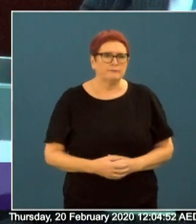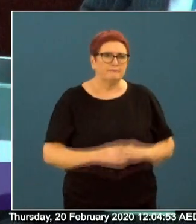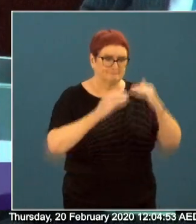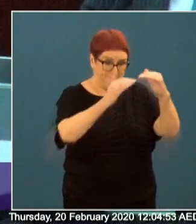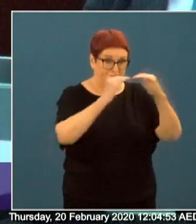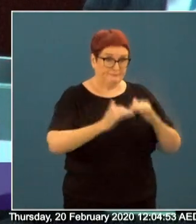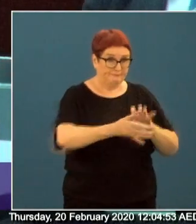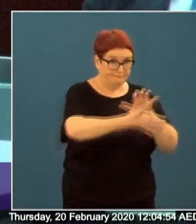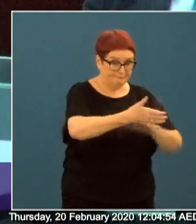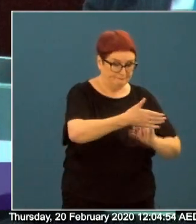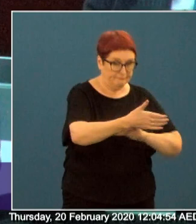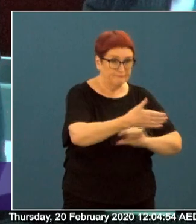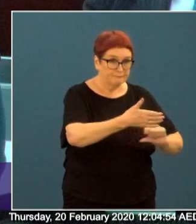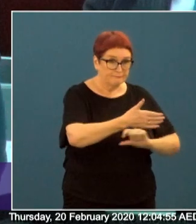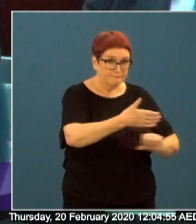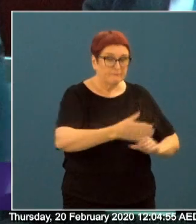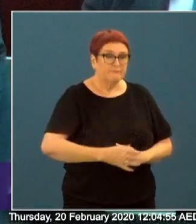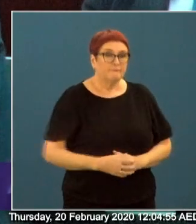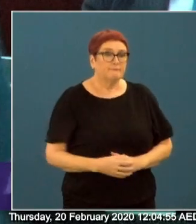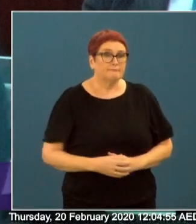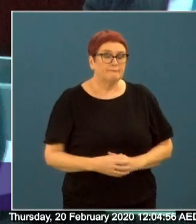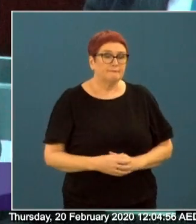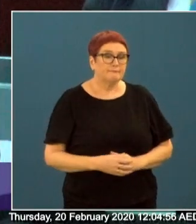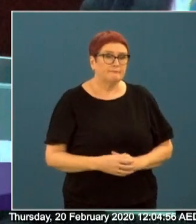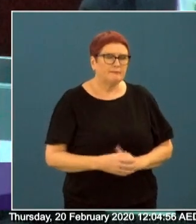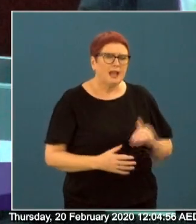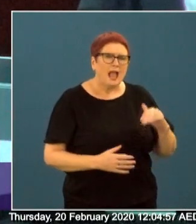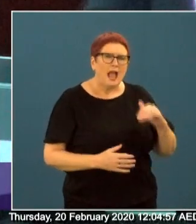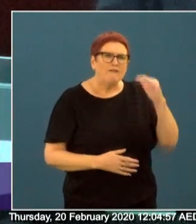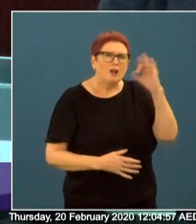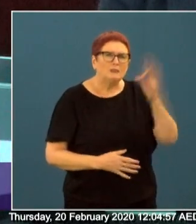Higher vulnerability to gastrointestinal and respiratory issues